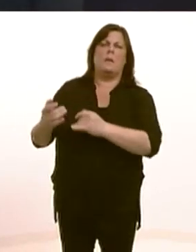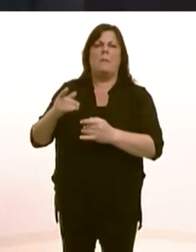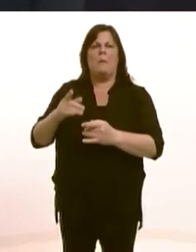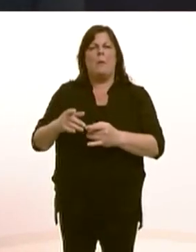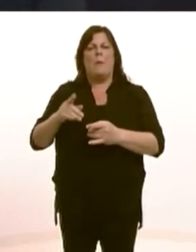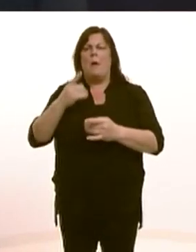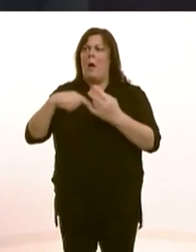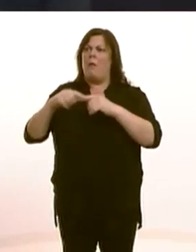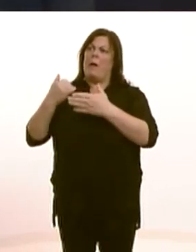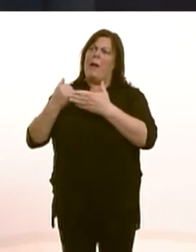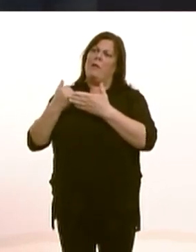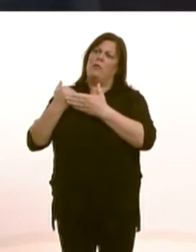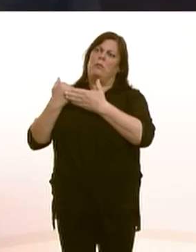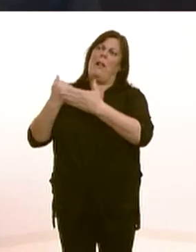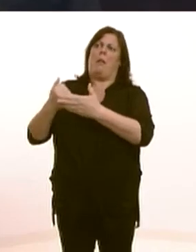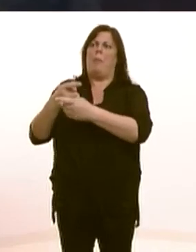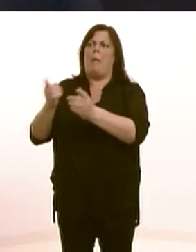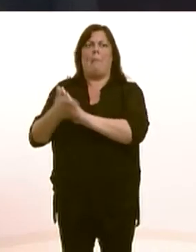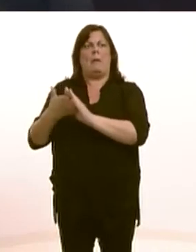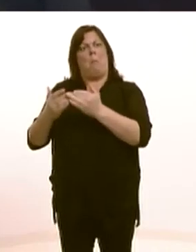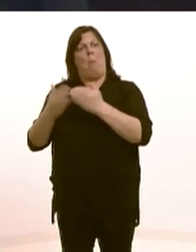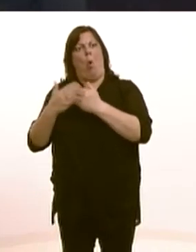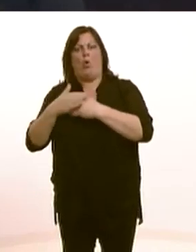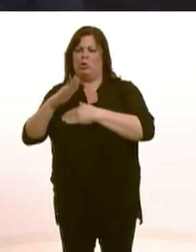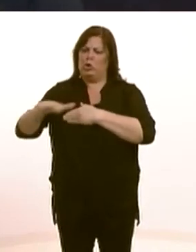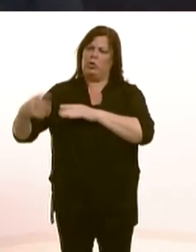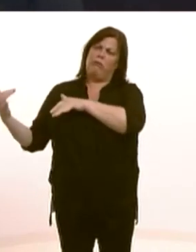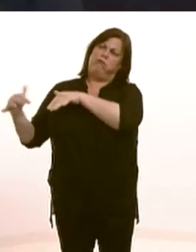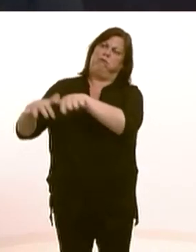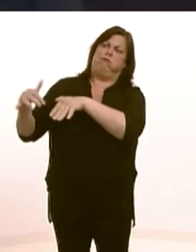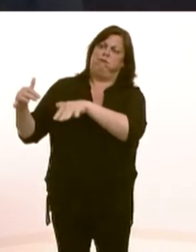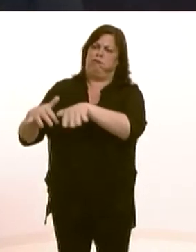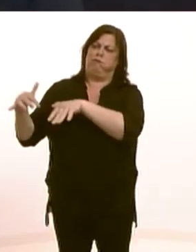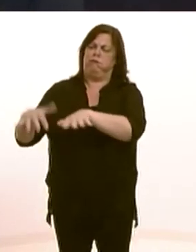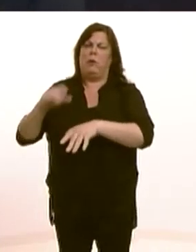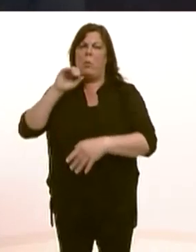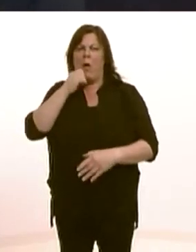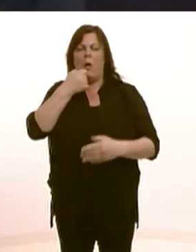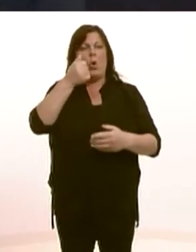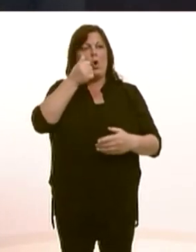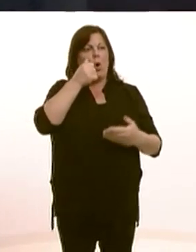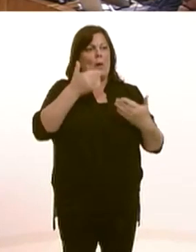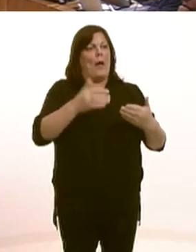Bethan Jenkins: Today, the world leaders are gathered in New York to discuss the refugee crisis.